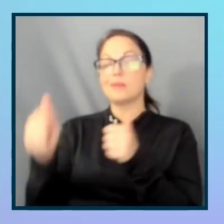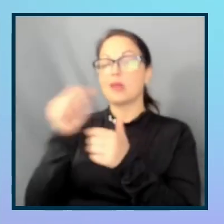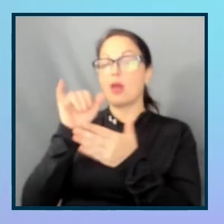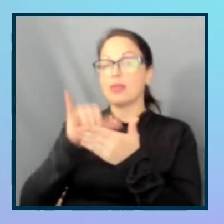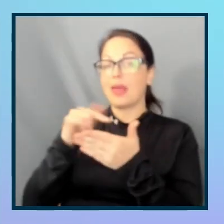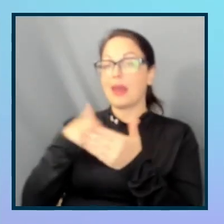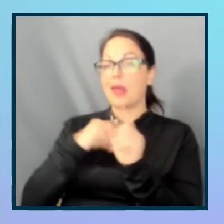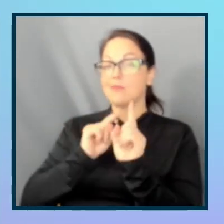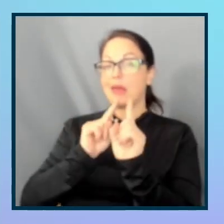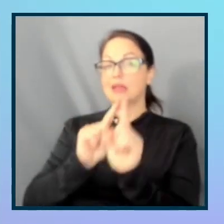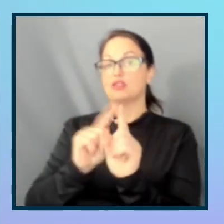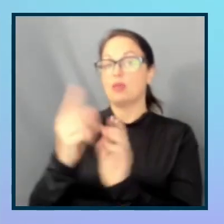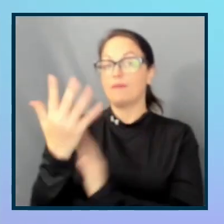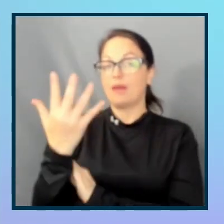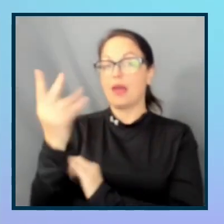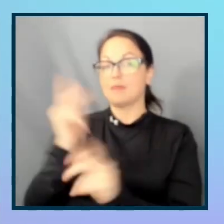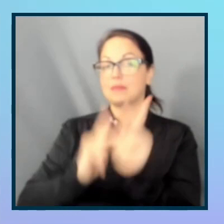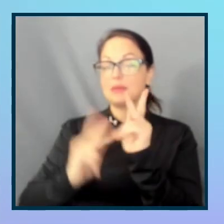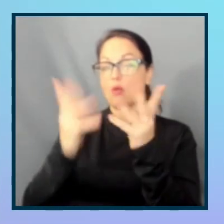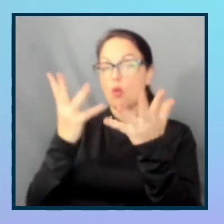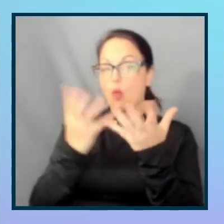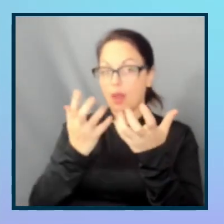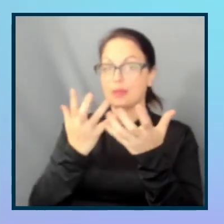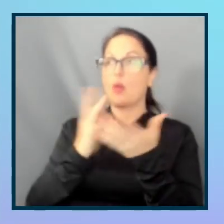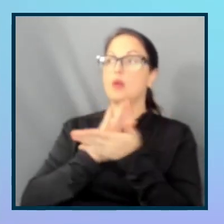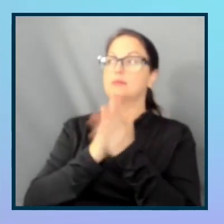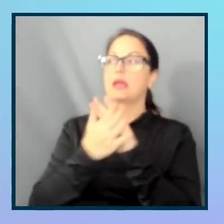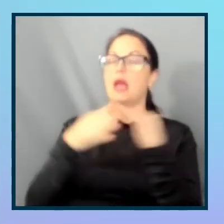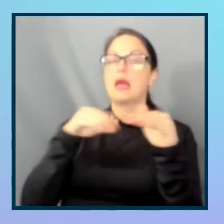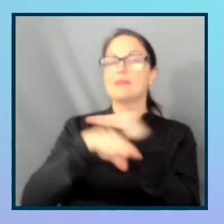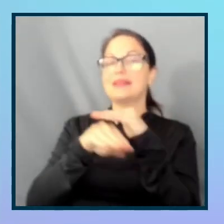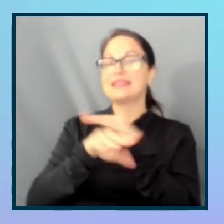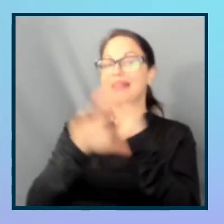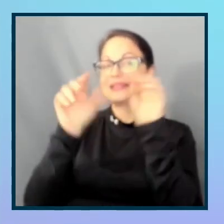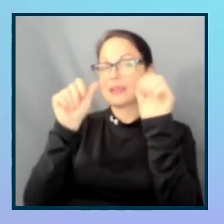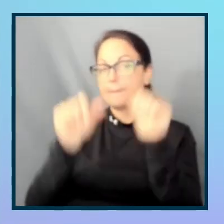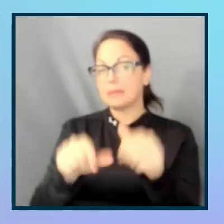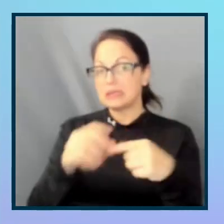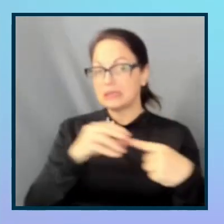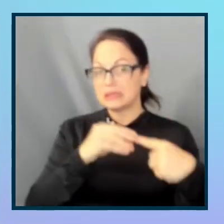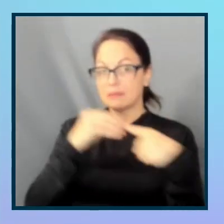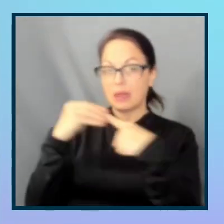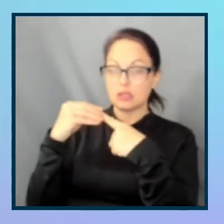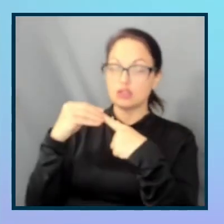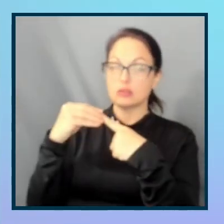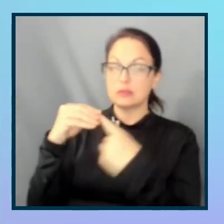right now who wanna become an accessibility smee at some point in their career.